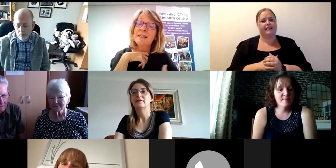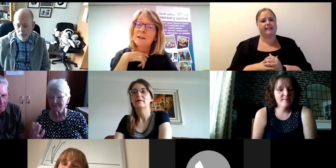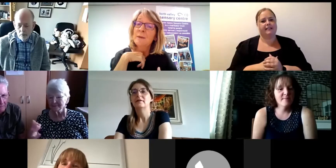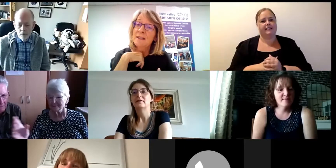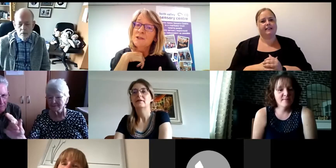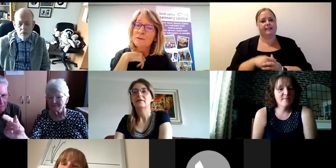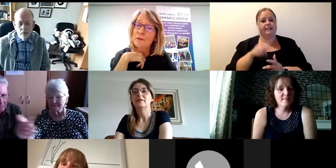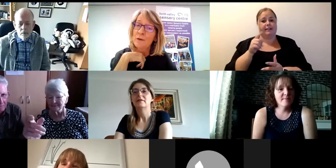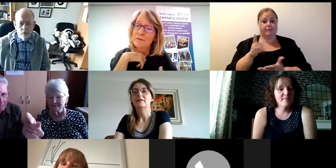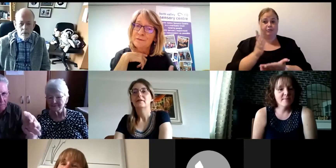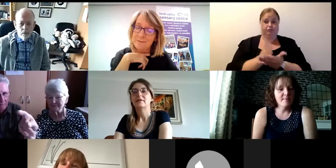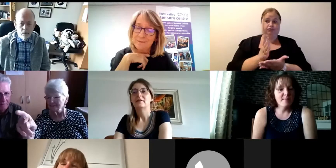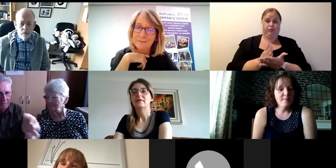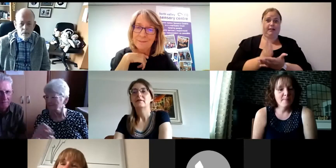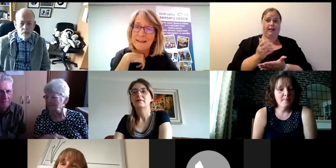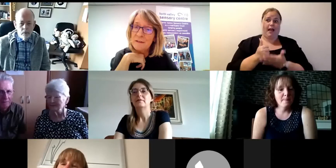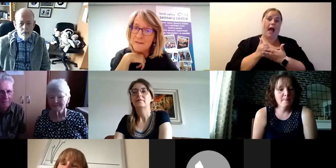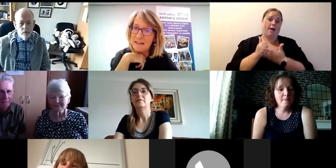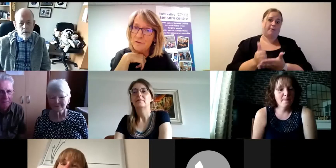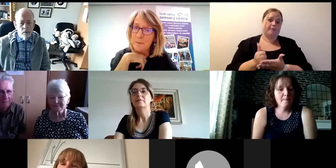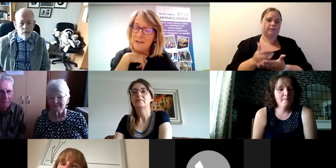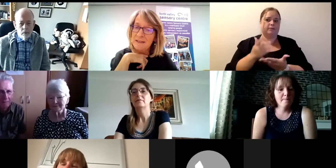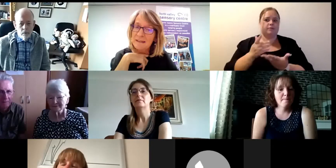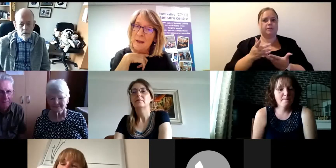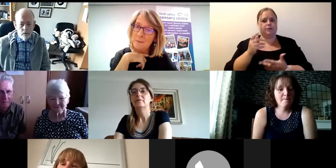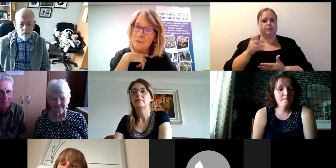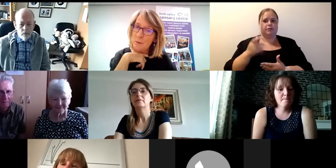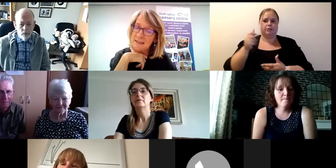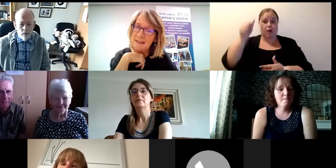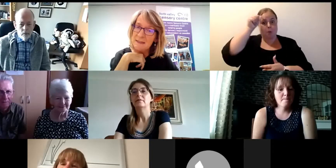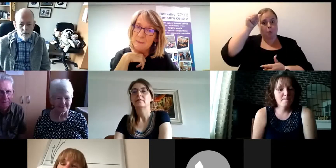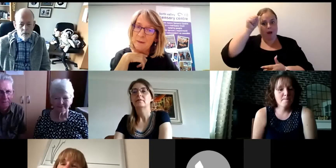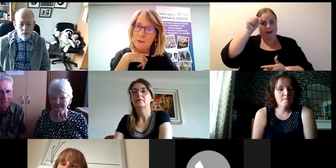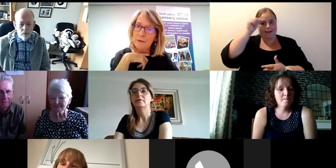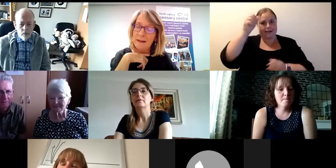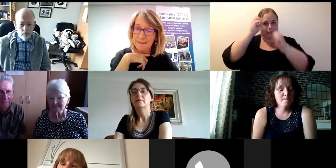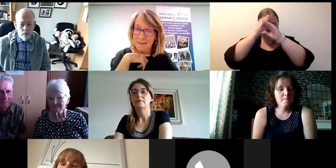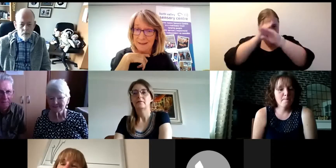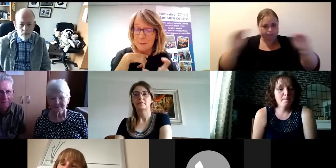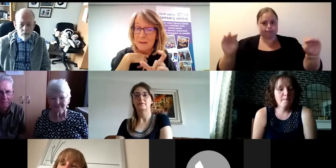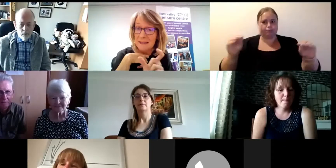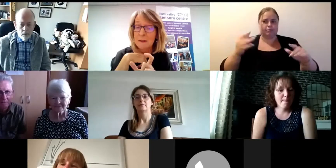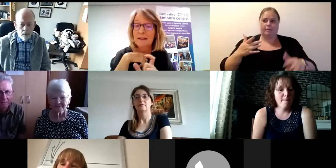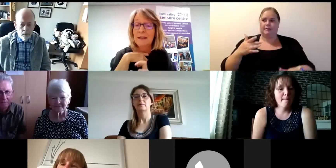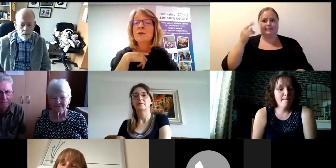raising awareness of life as a deaf person. Do you want to tell us a wee bit about that?